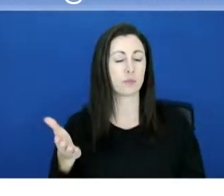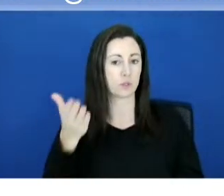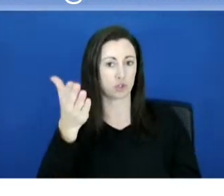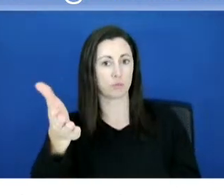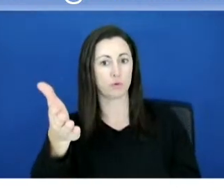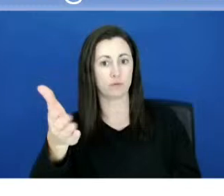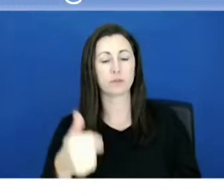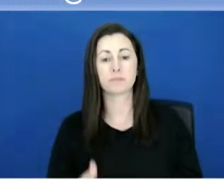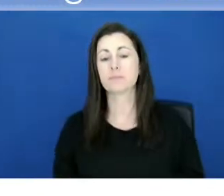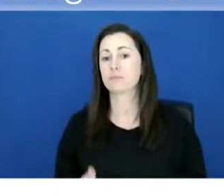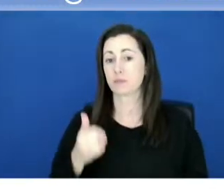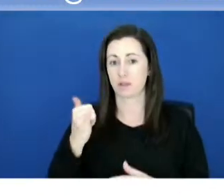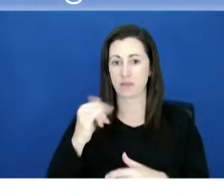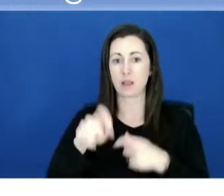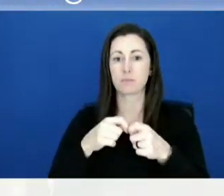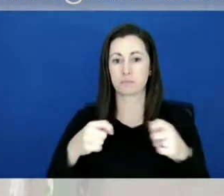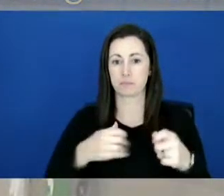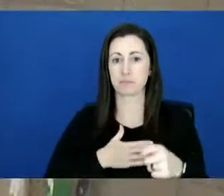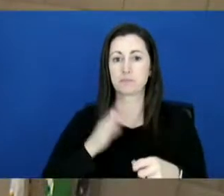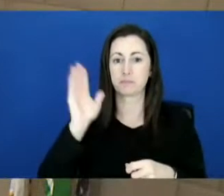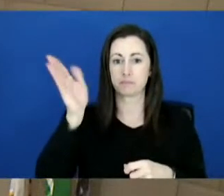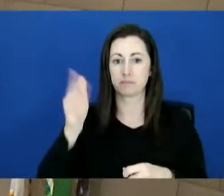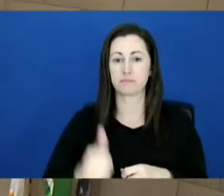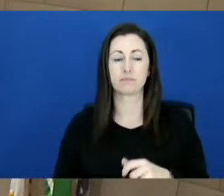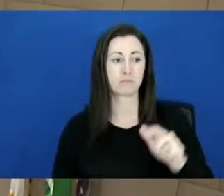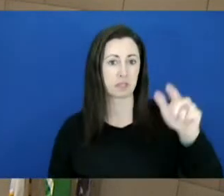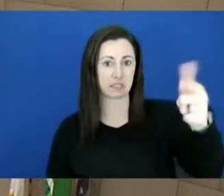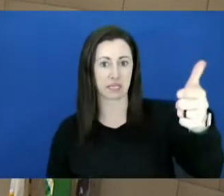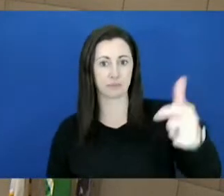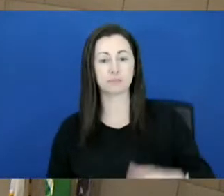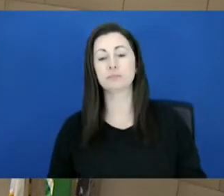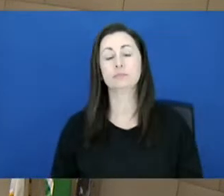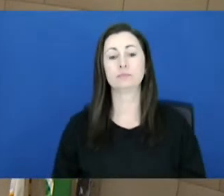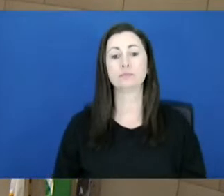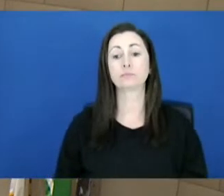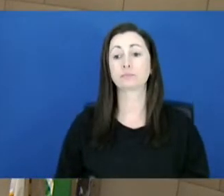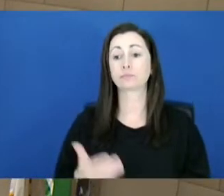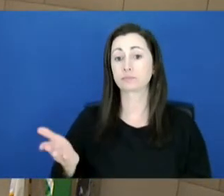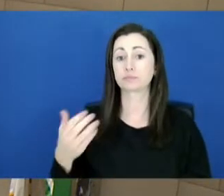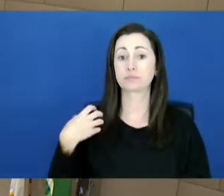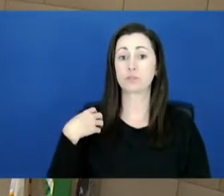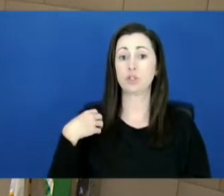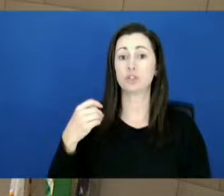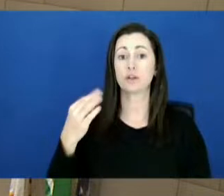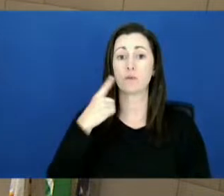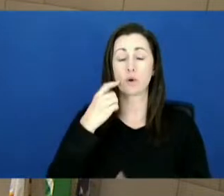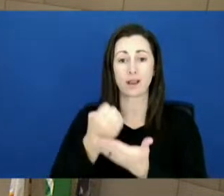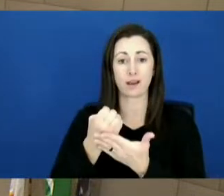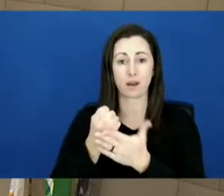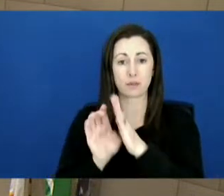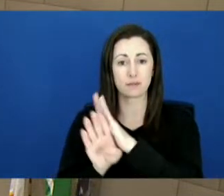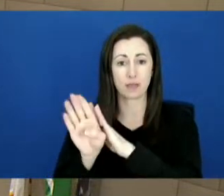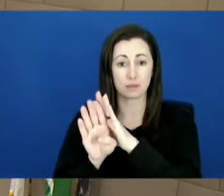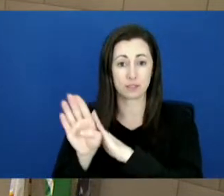TO NEGOTIATE AND EXECUTE THE CONTRACT. SO MOVED.